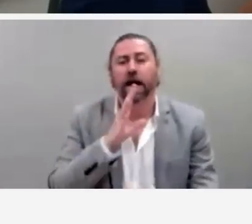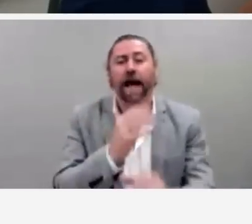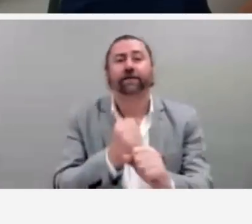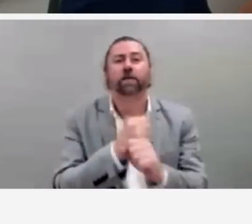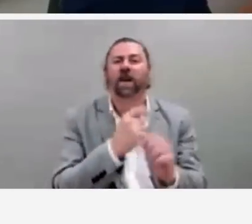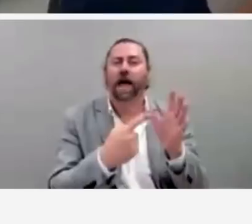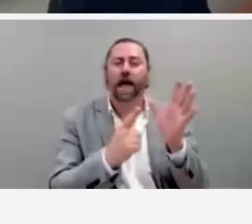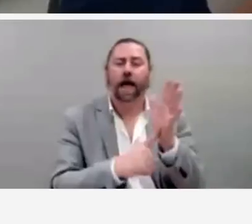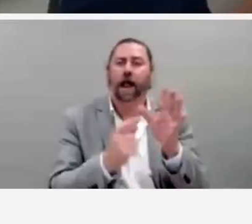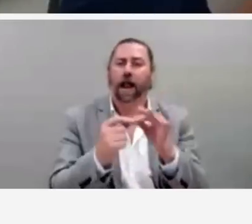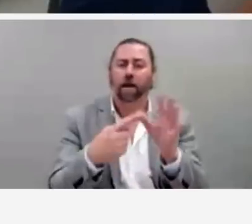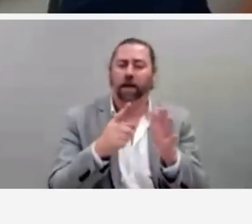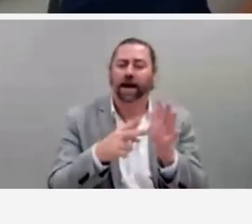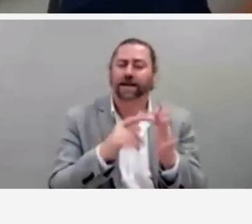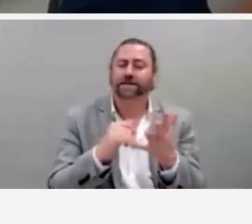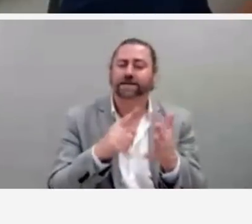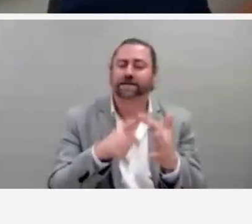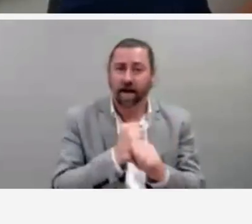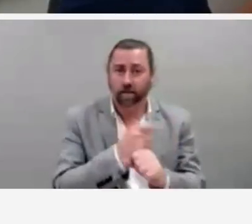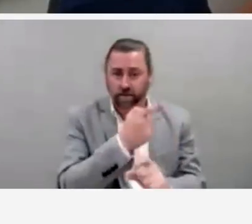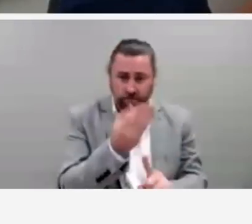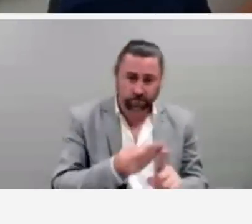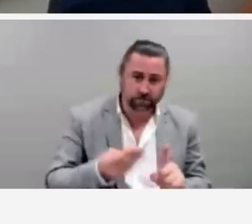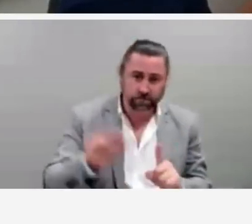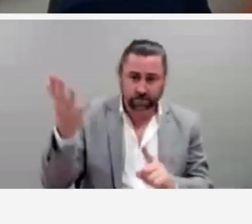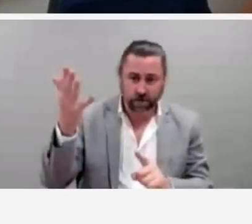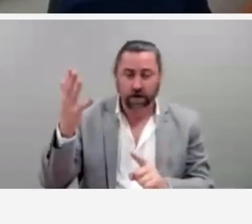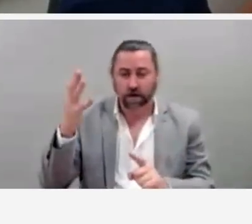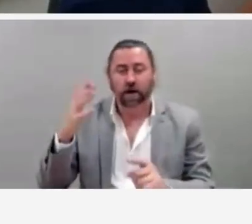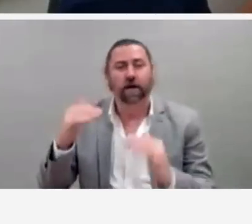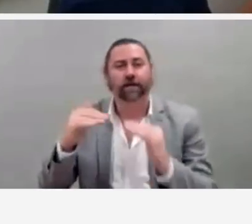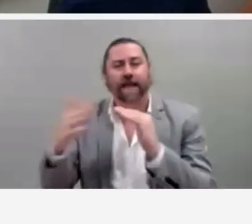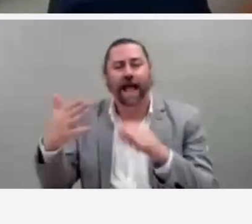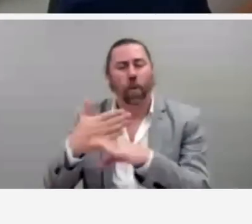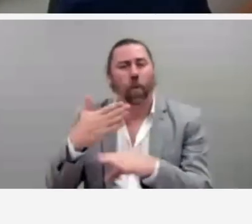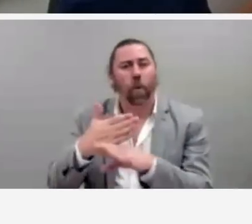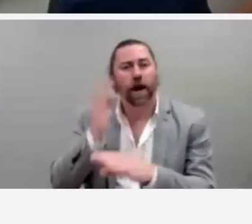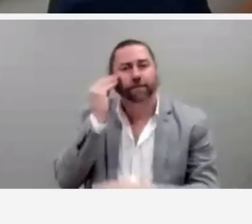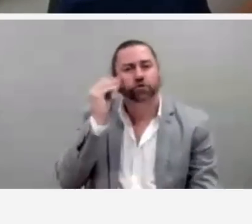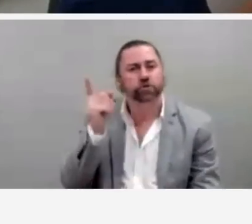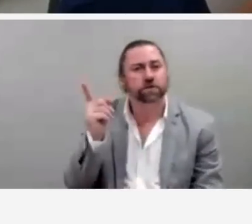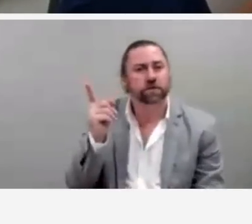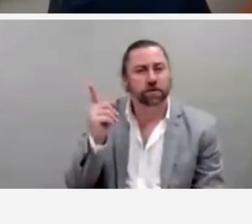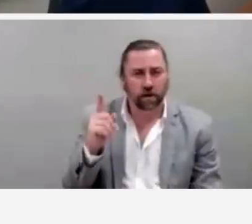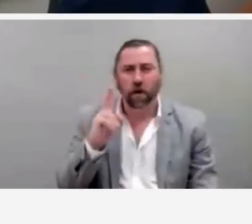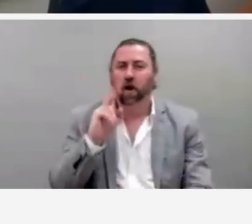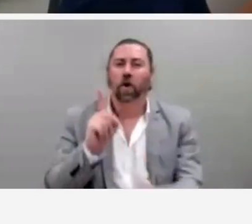was to provide a submission to the Fair Work Commission for the Fair Work value case.